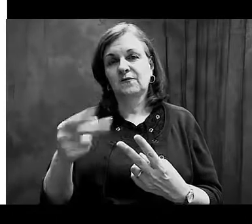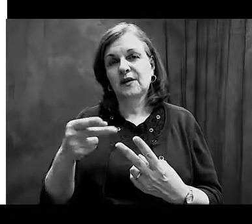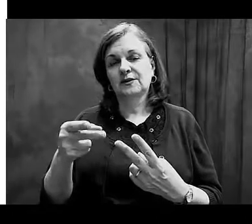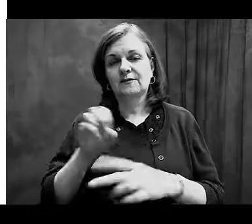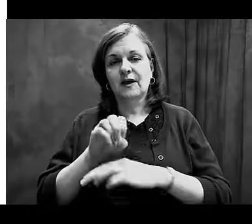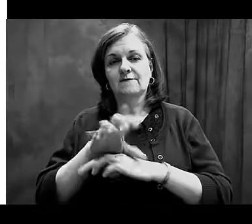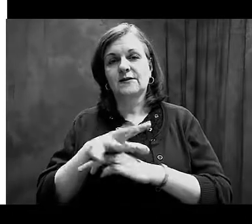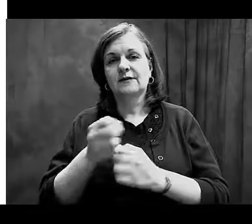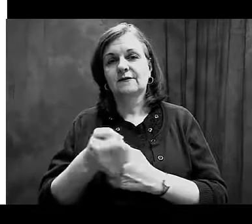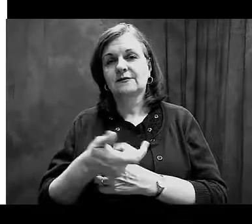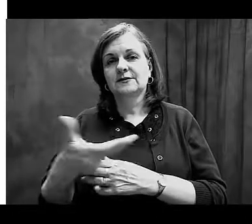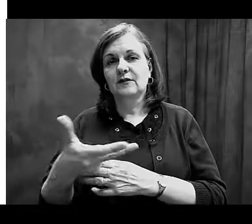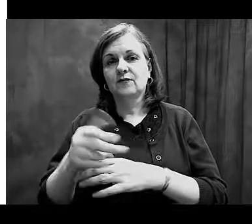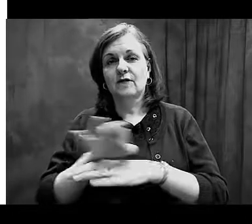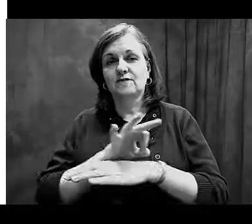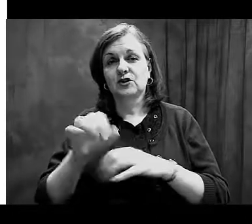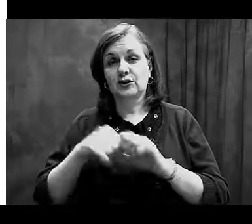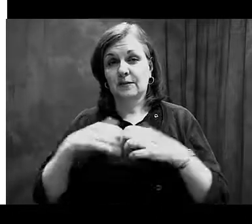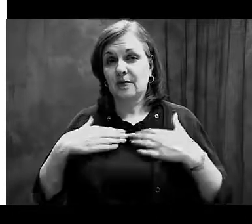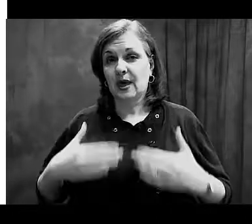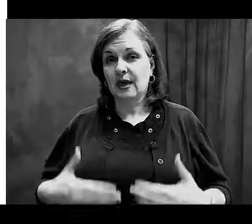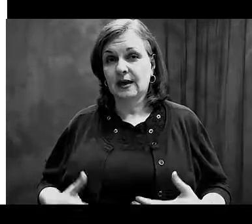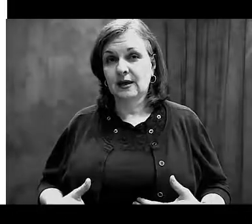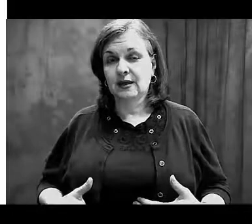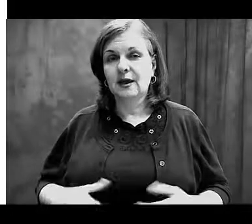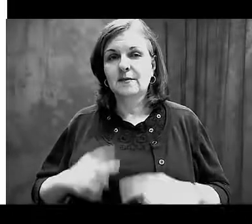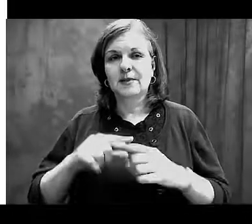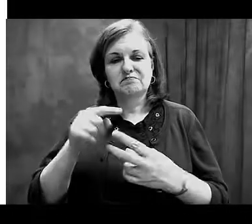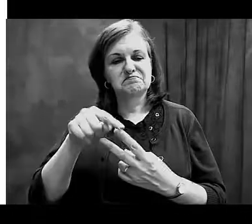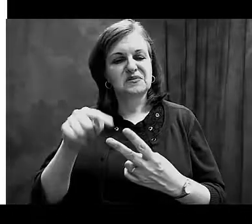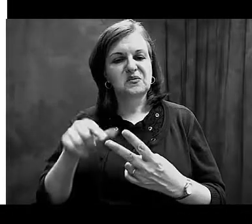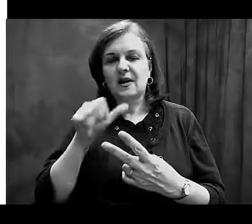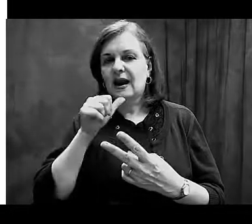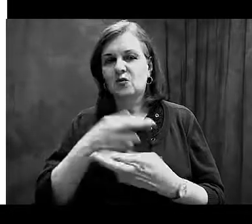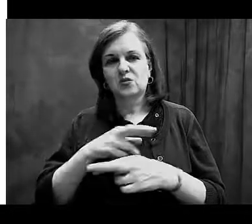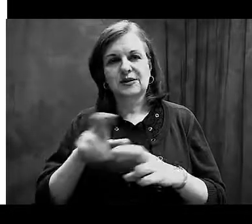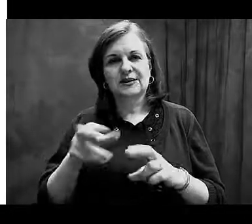a number of different functions in the body but they will not be released from the posterior pituitary